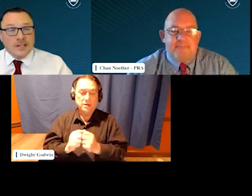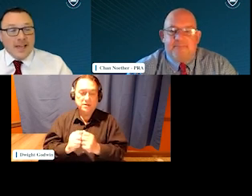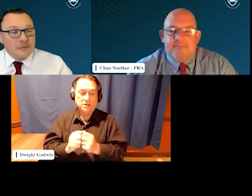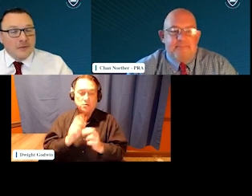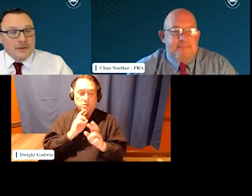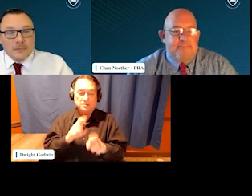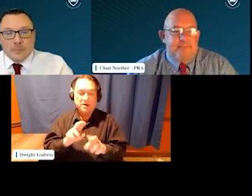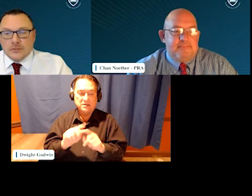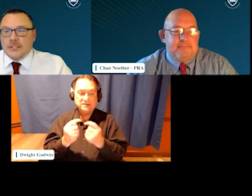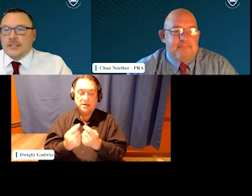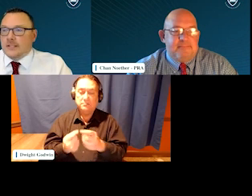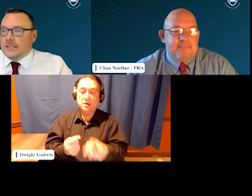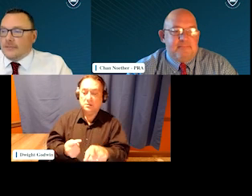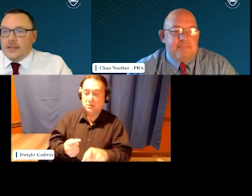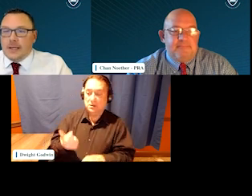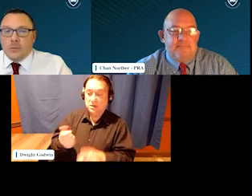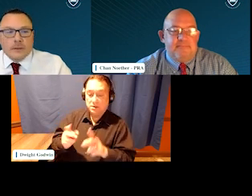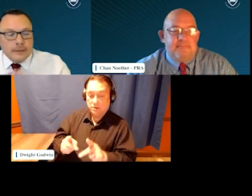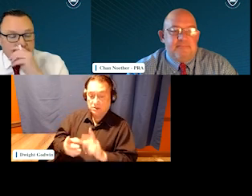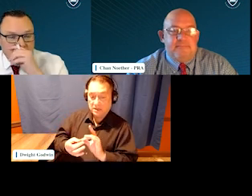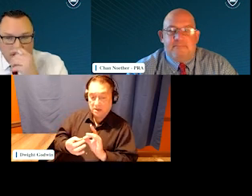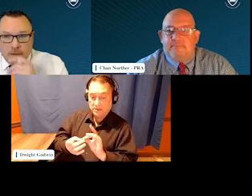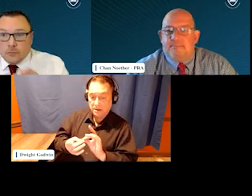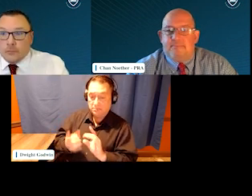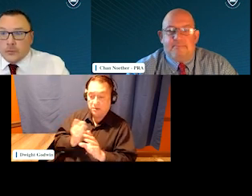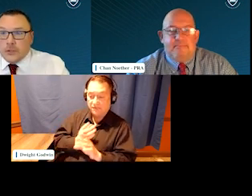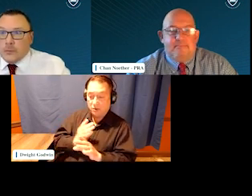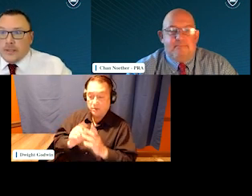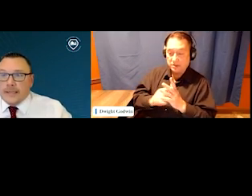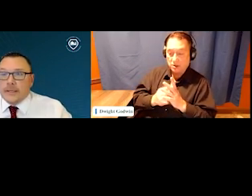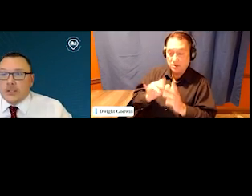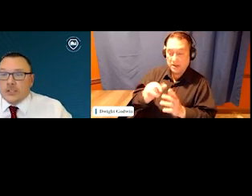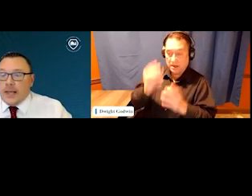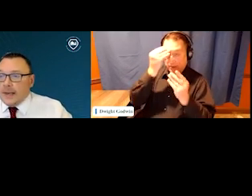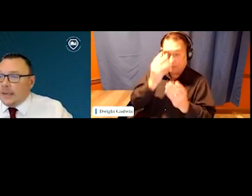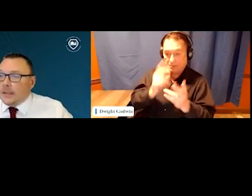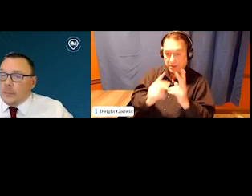Just ahead of Patricia and Stephanie, I will let the folks know that, in the chat,